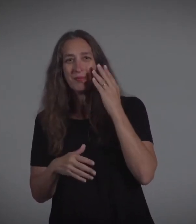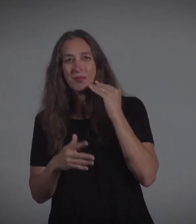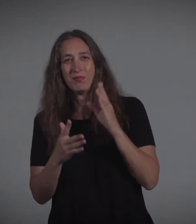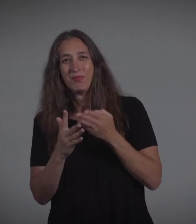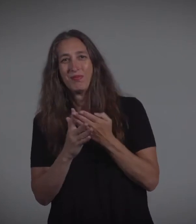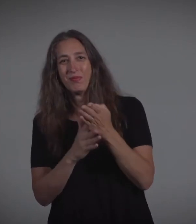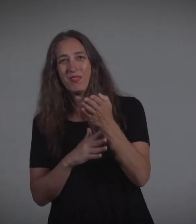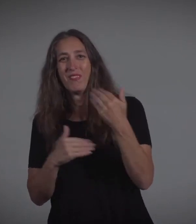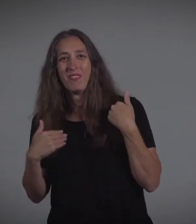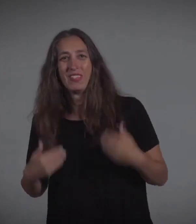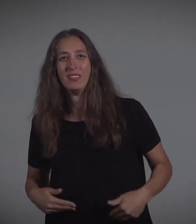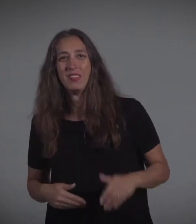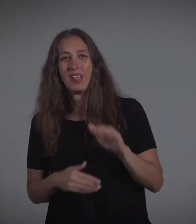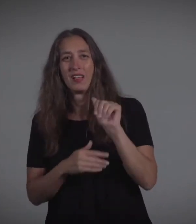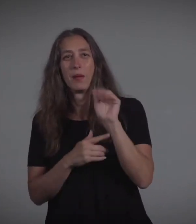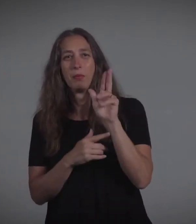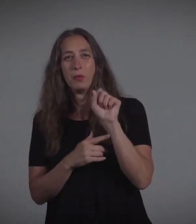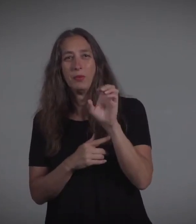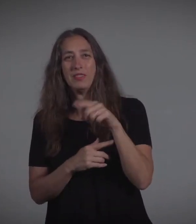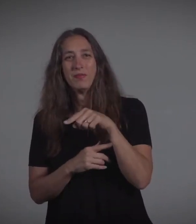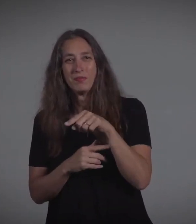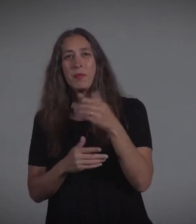A person who has experienced any